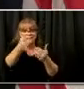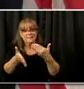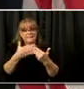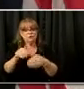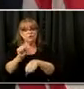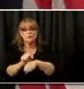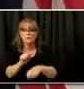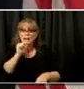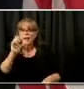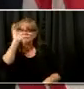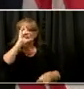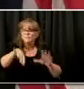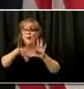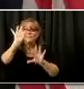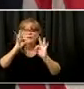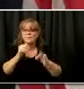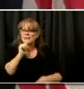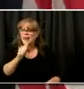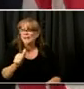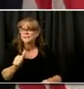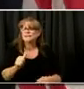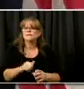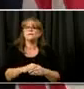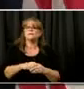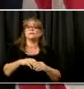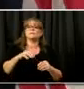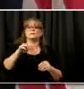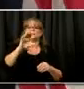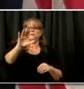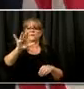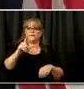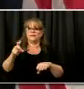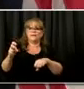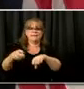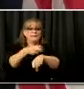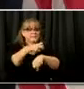students that we need to reach and need to be enrolled and will benefit from being enrolled